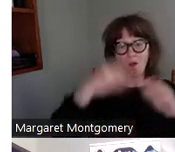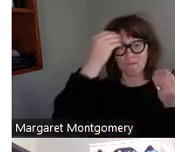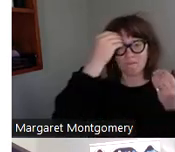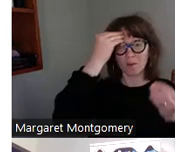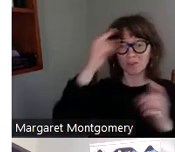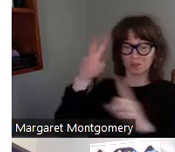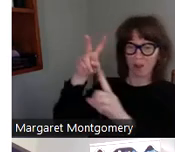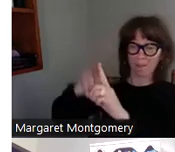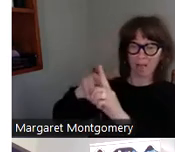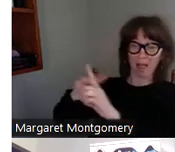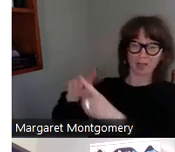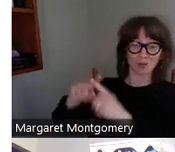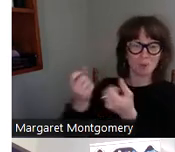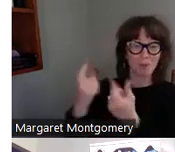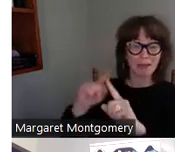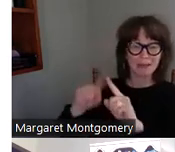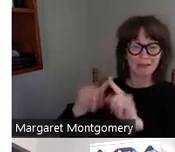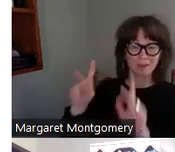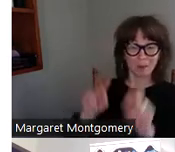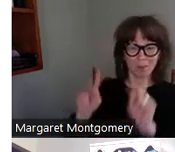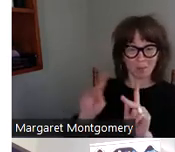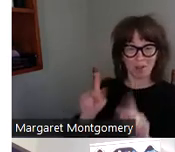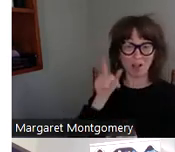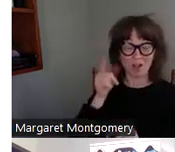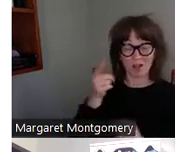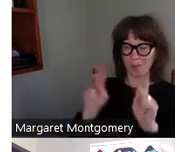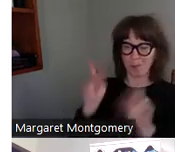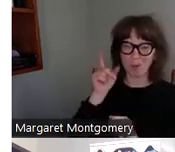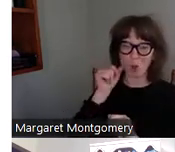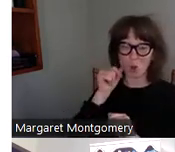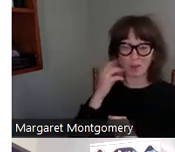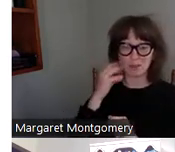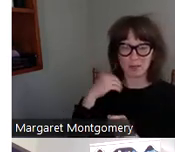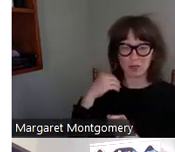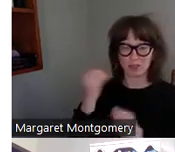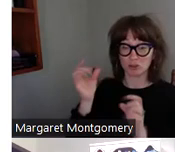12:05:47 who have experienced educational trauma in general. I also want to acknowledge